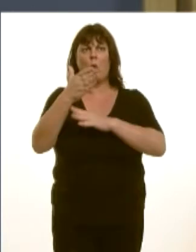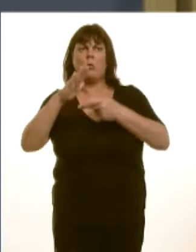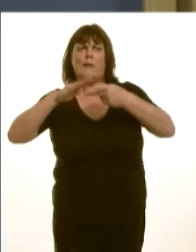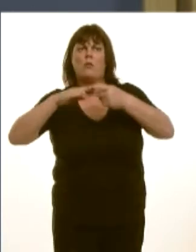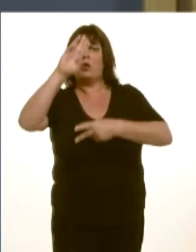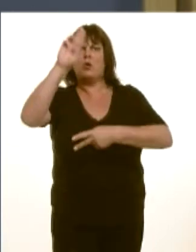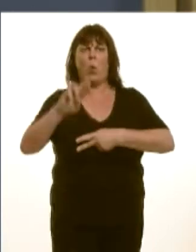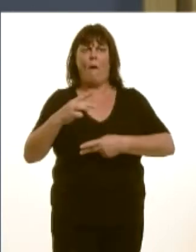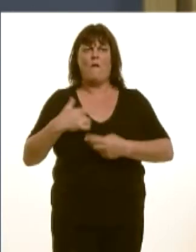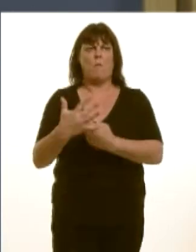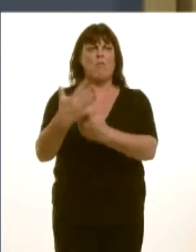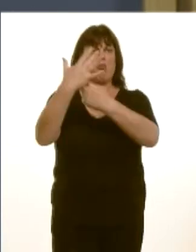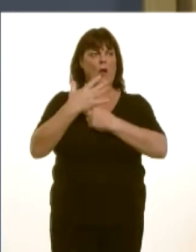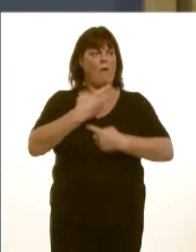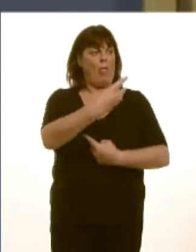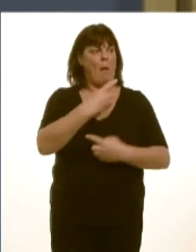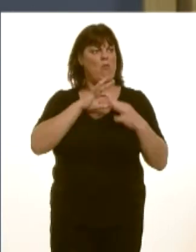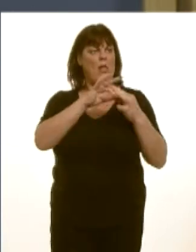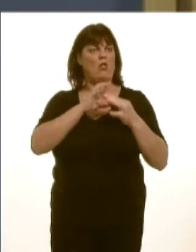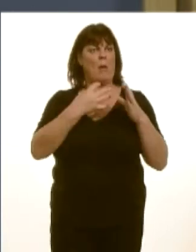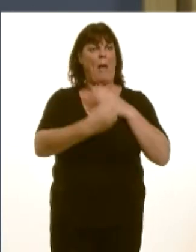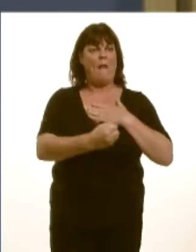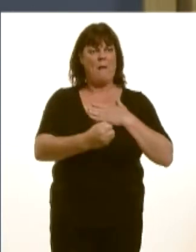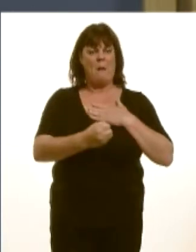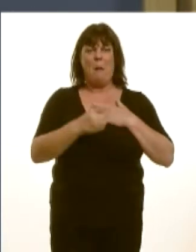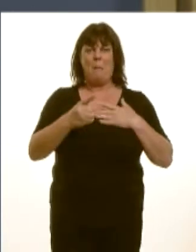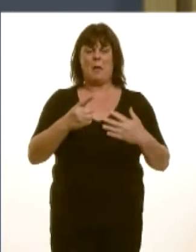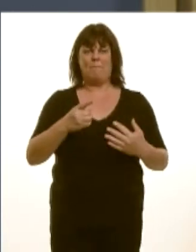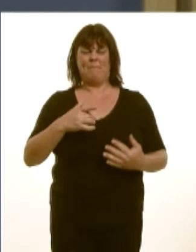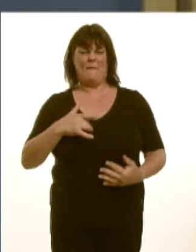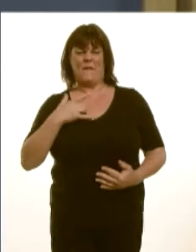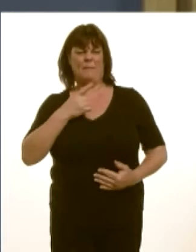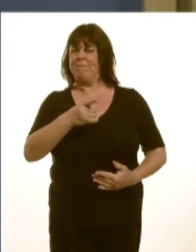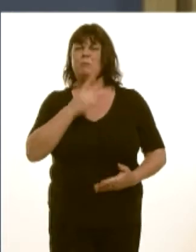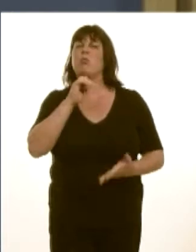There is an opportunity to address these inappropriate relationships that are too early on, before